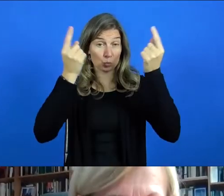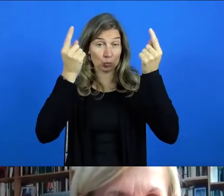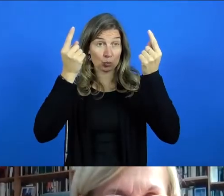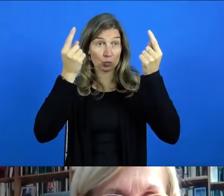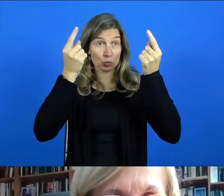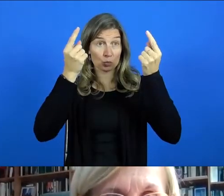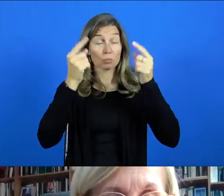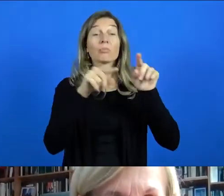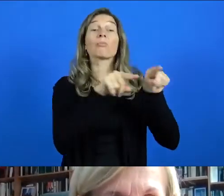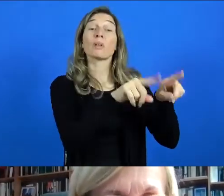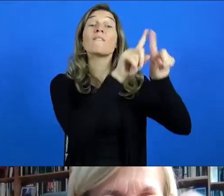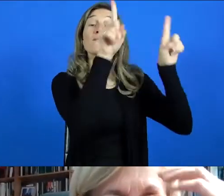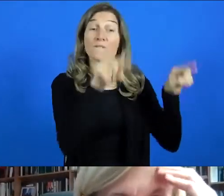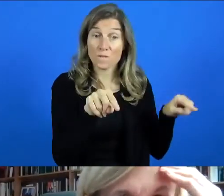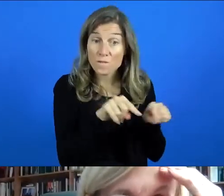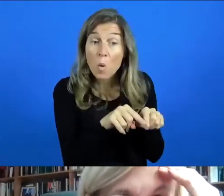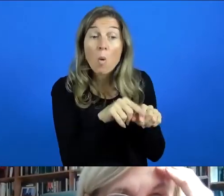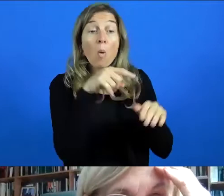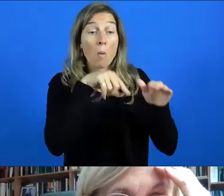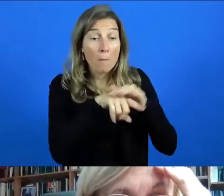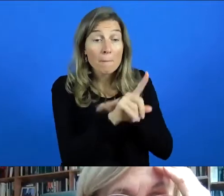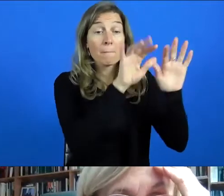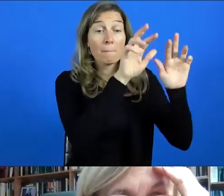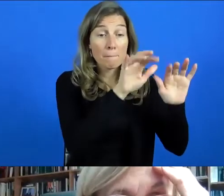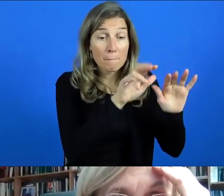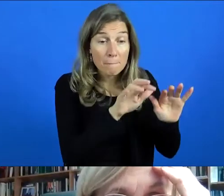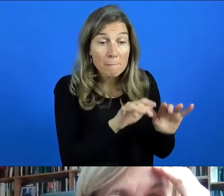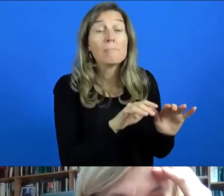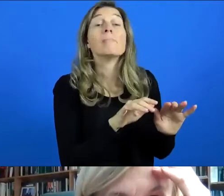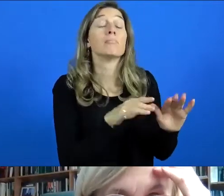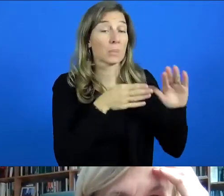and can be navigated to with screen reader and then you have this check.